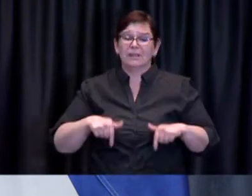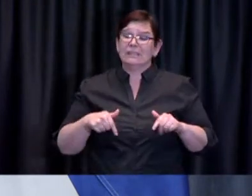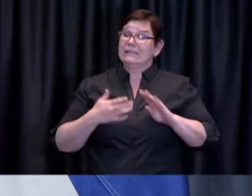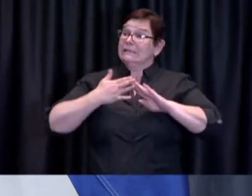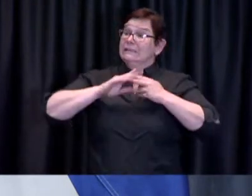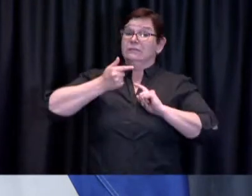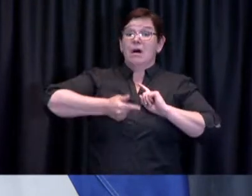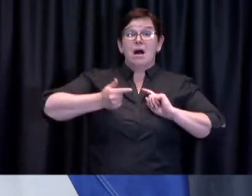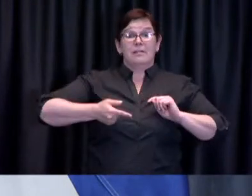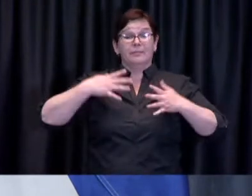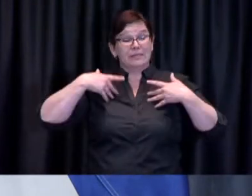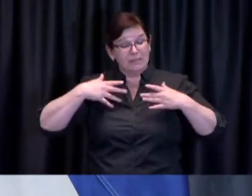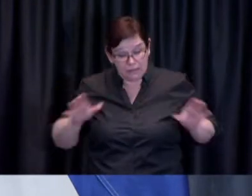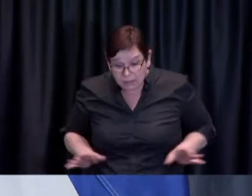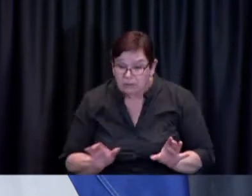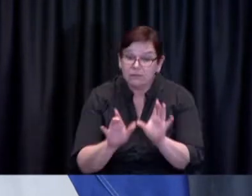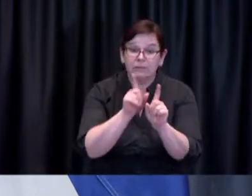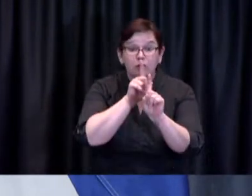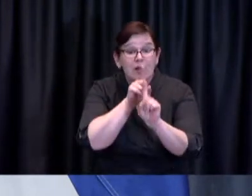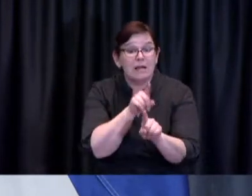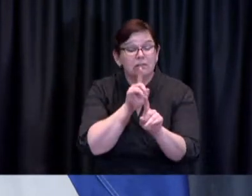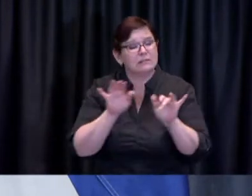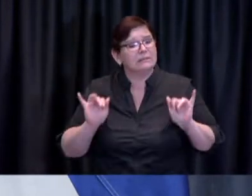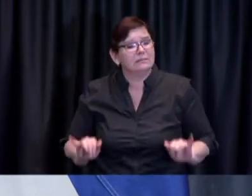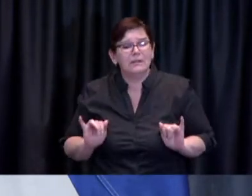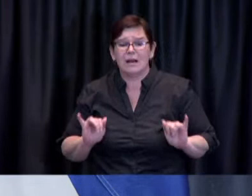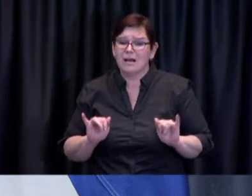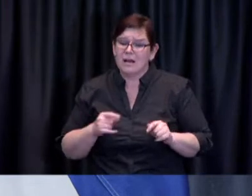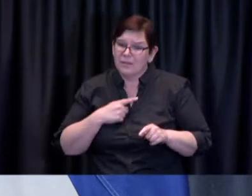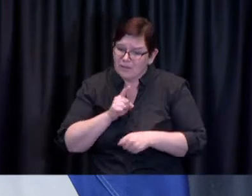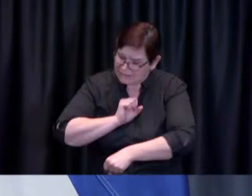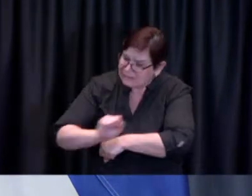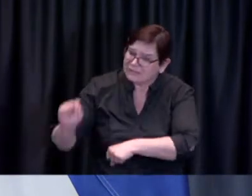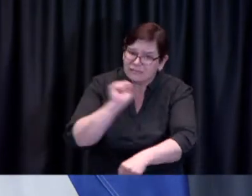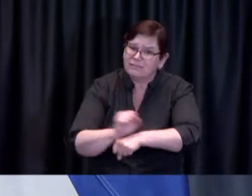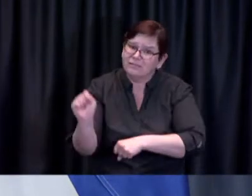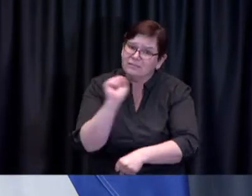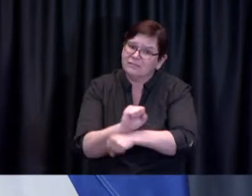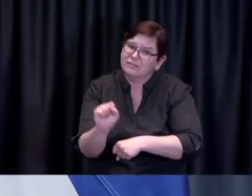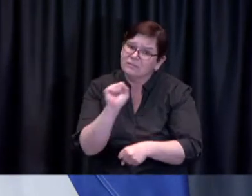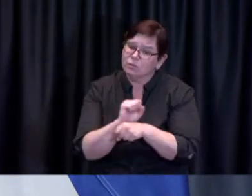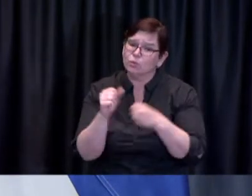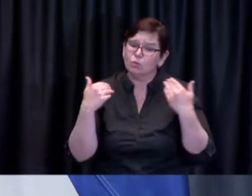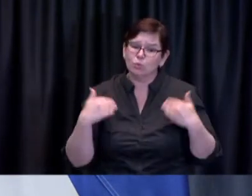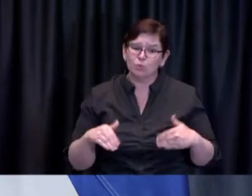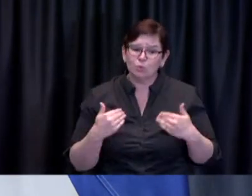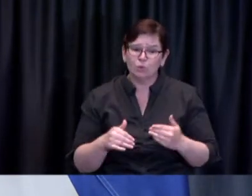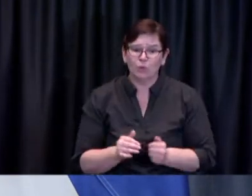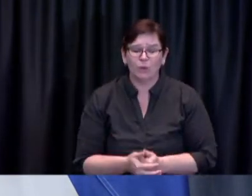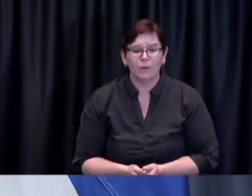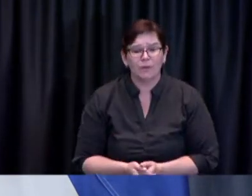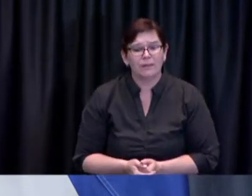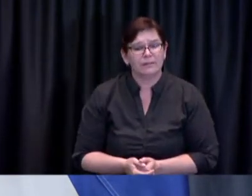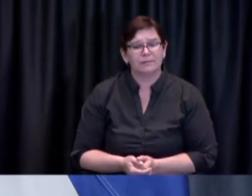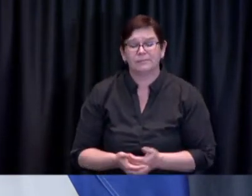housing and so there does come a time uh when uh we uh have to take some action in